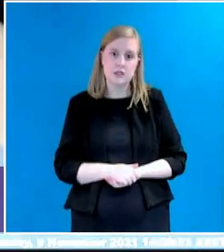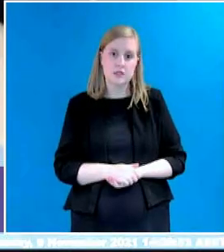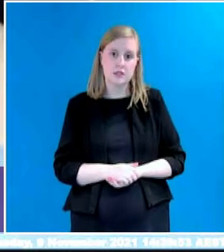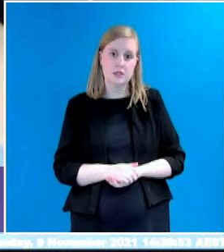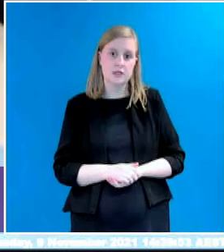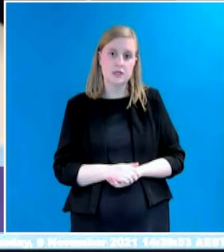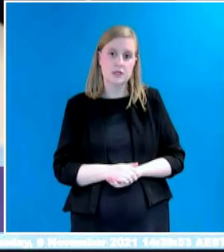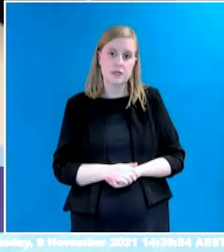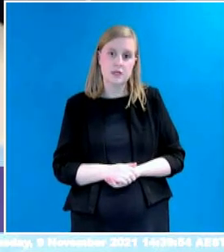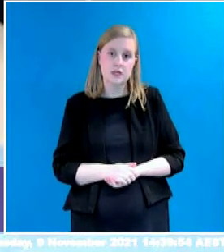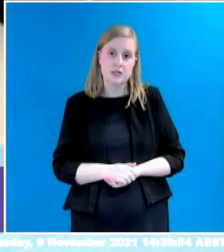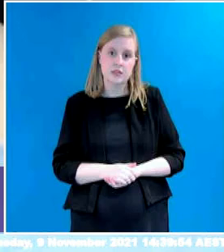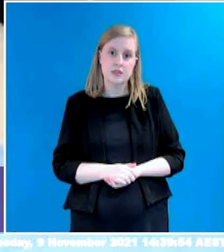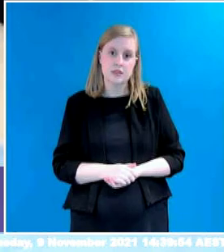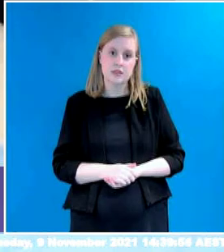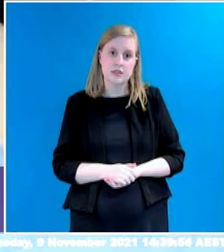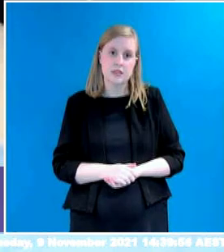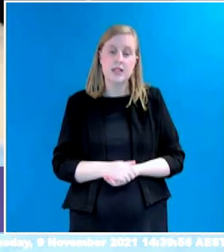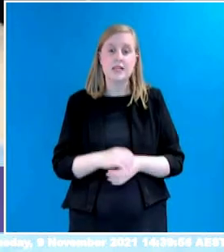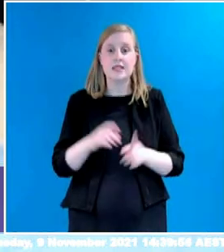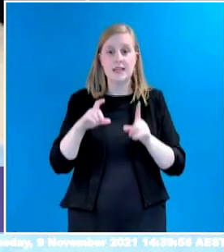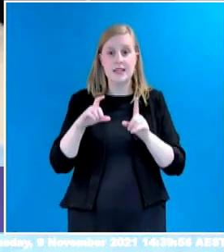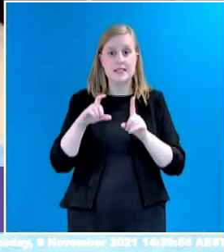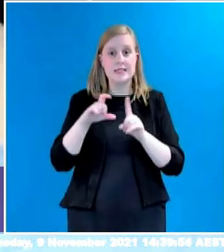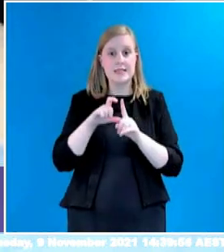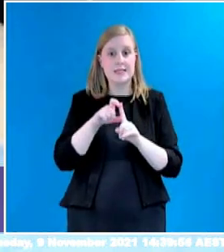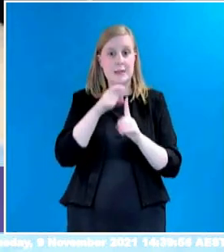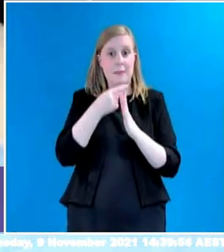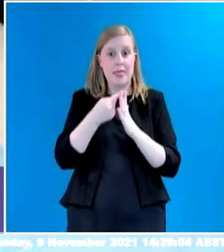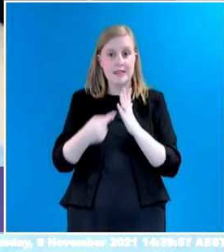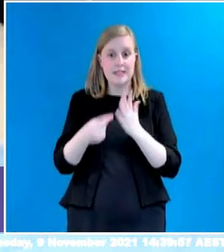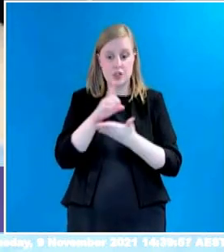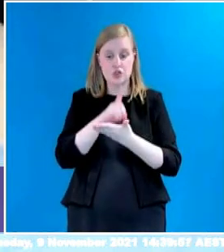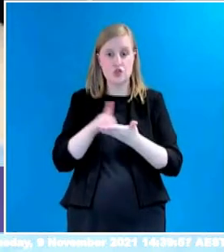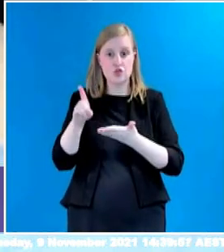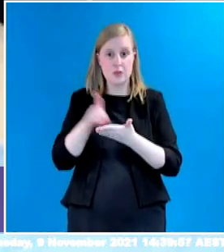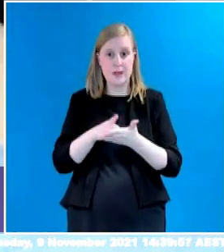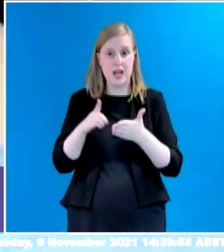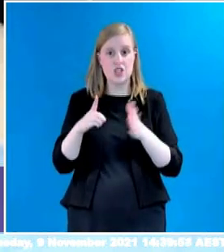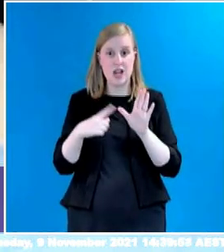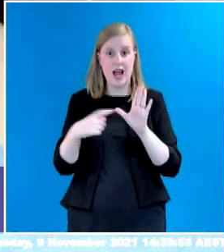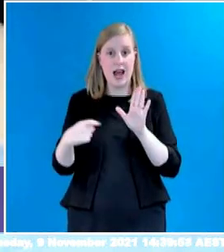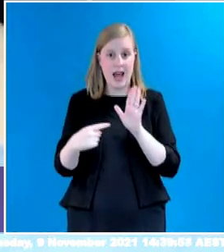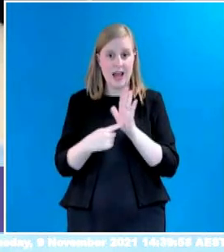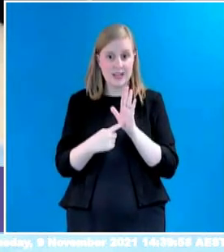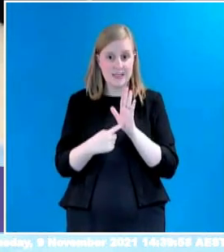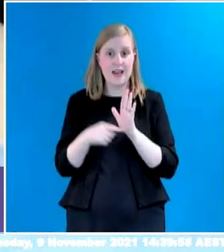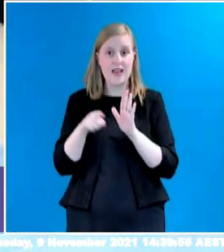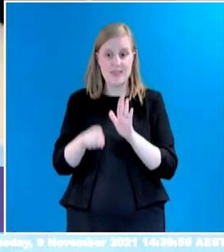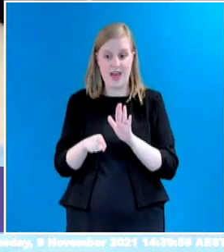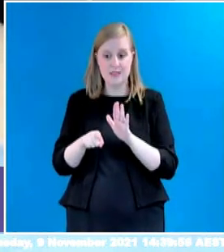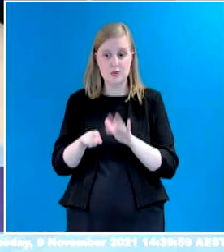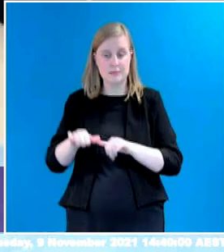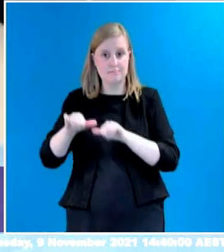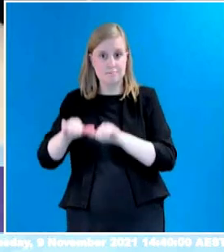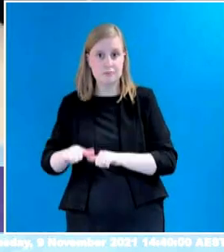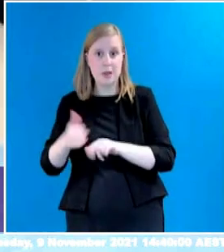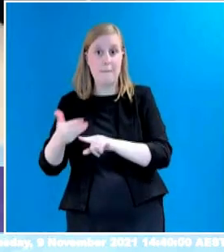Discrimination Act predates the Convention and it draws to some degree on those section 26 rights.